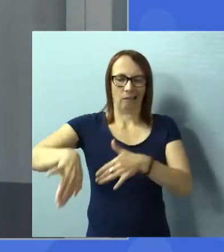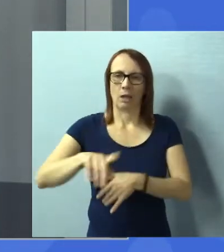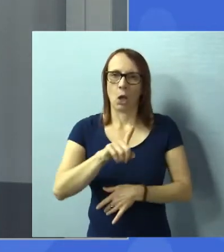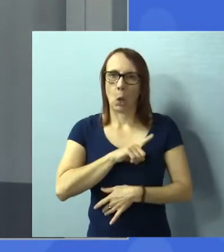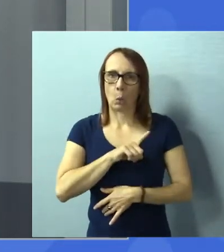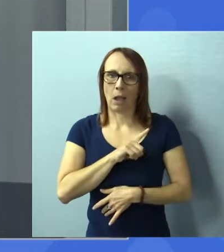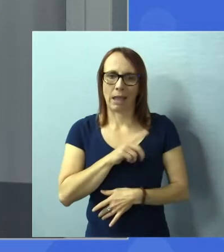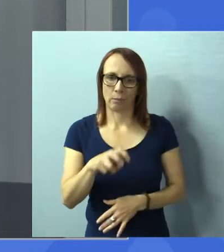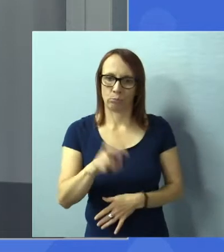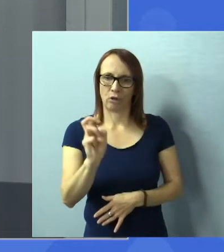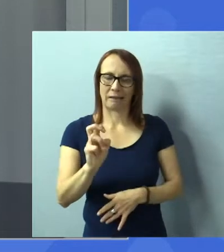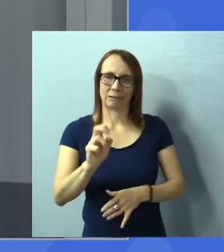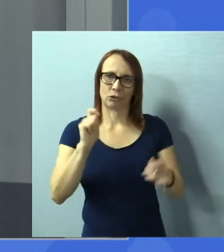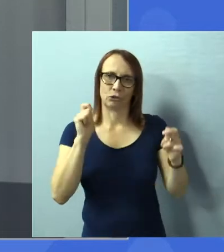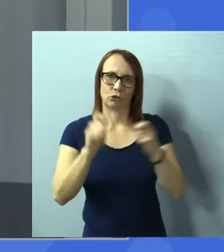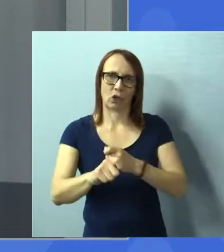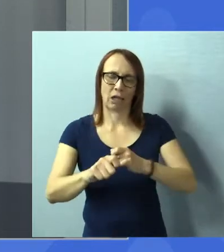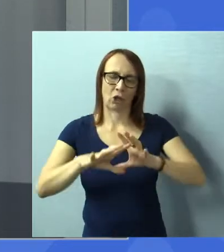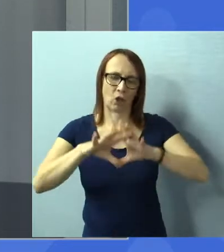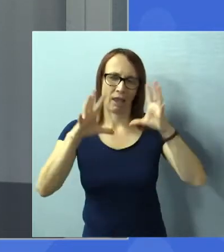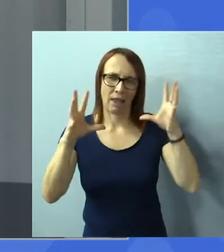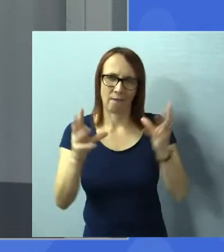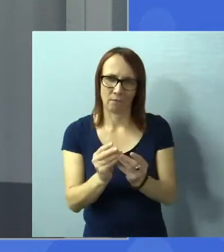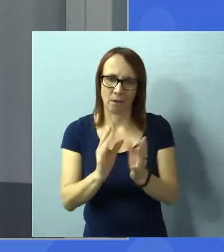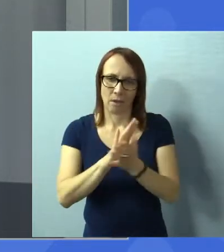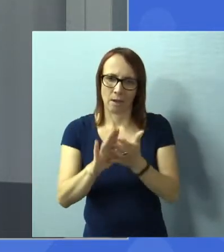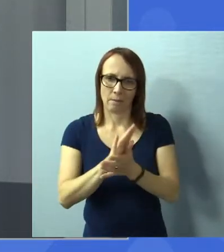context and therefore it's appropriate to ask the people the question again